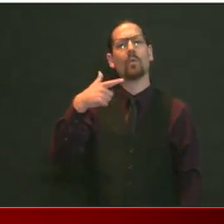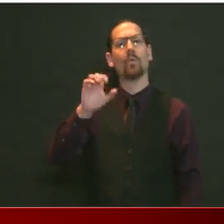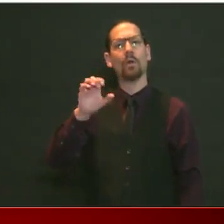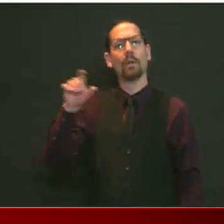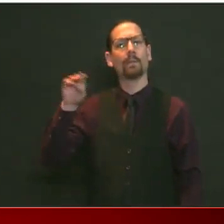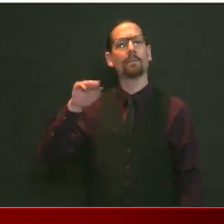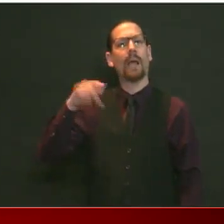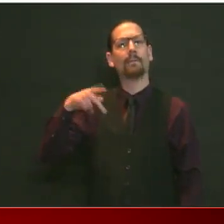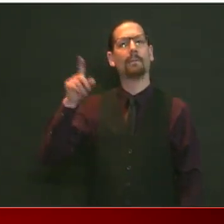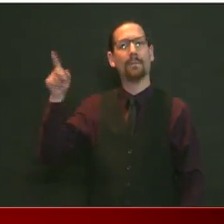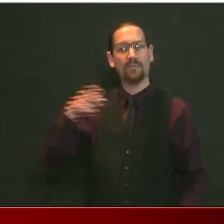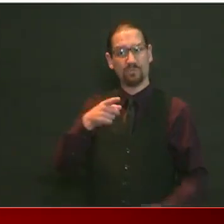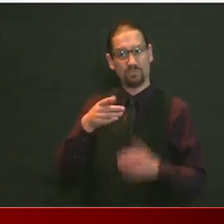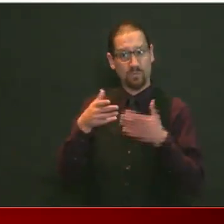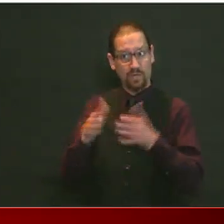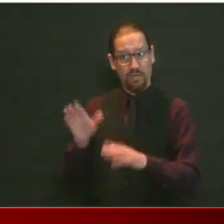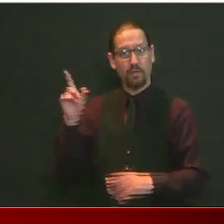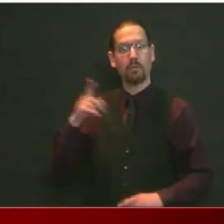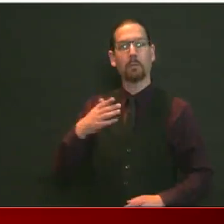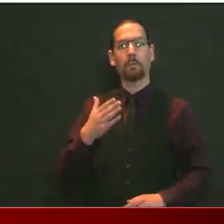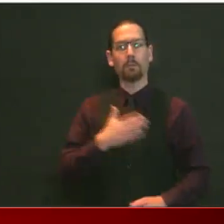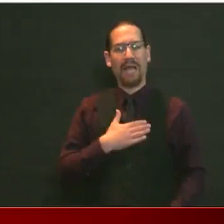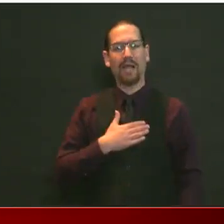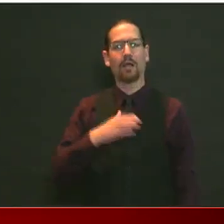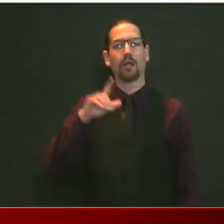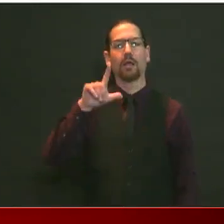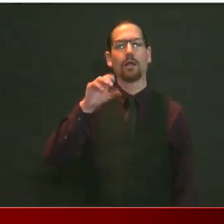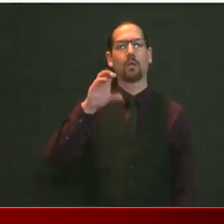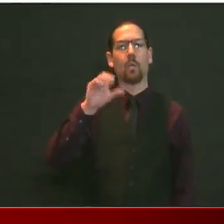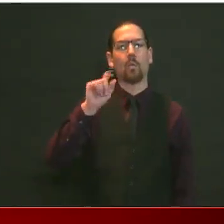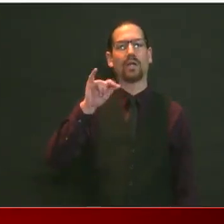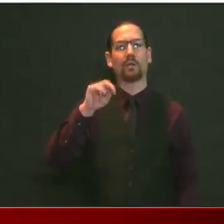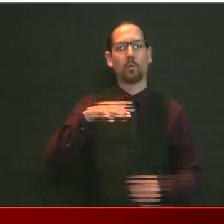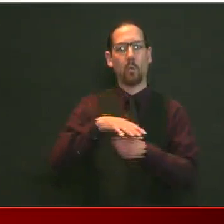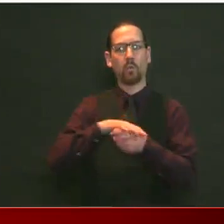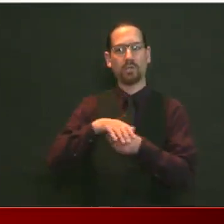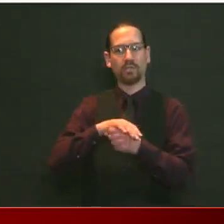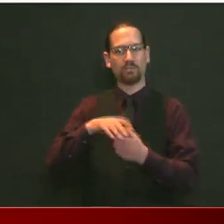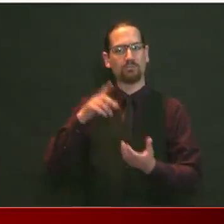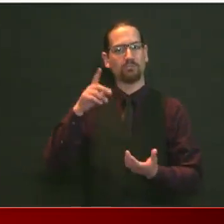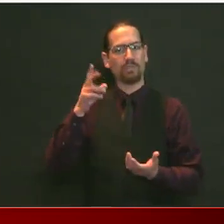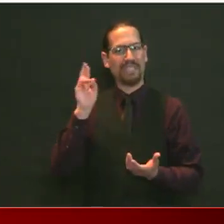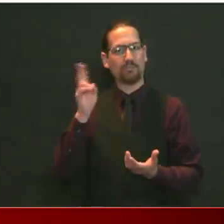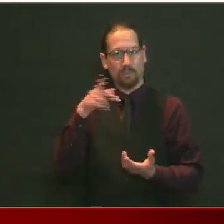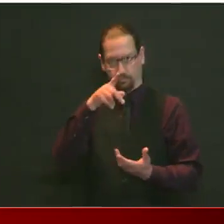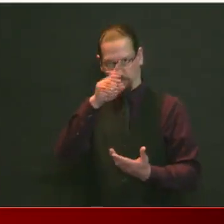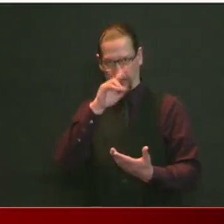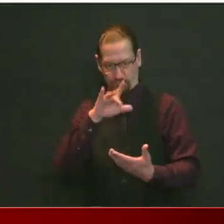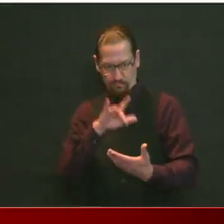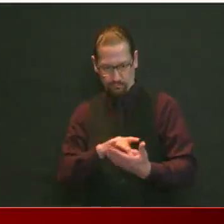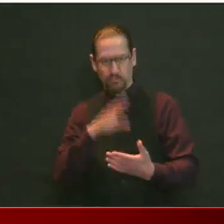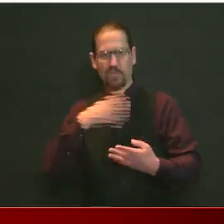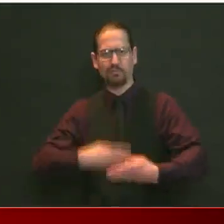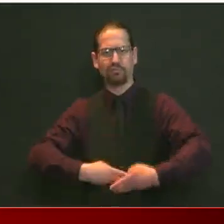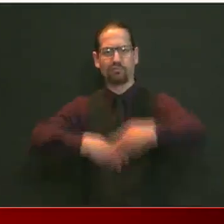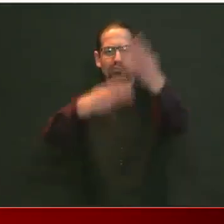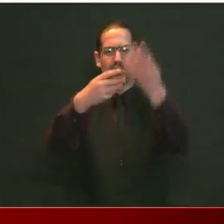YOU JUST SAID. THINK OF IT LIKE GOOGLE MAPS. SO YOU ALLOW IT, IT'S CALLED A